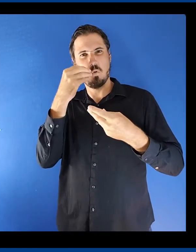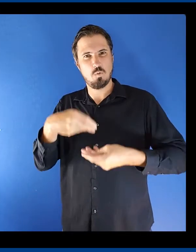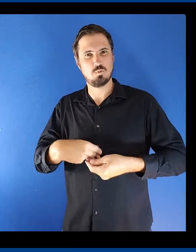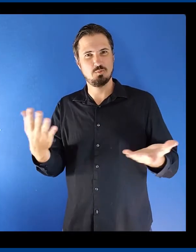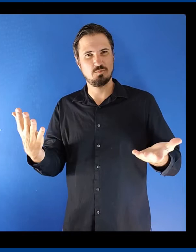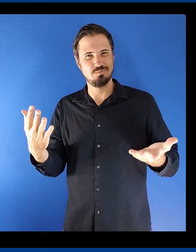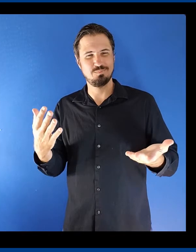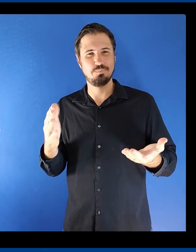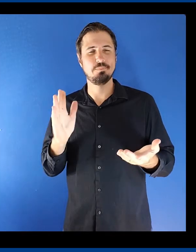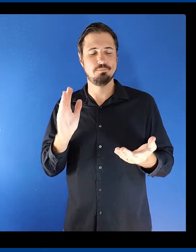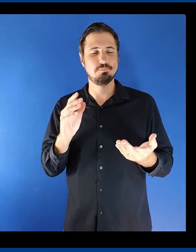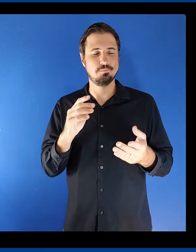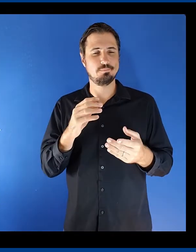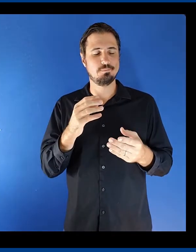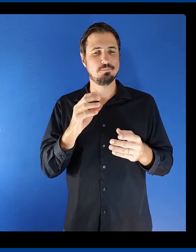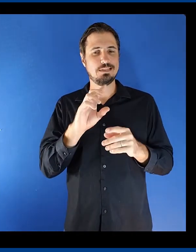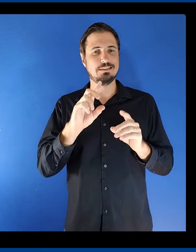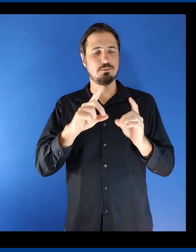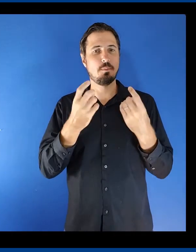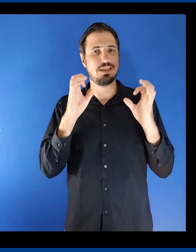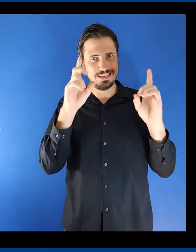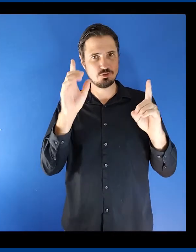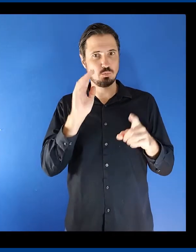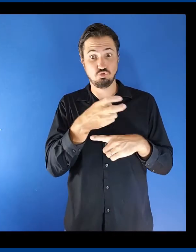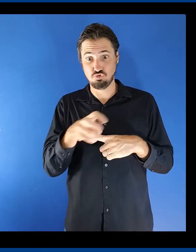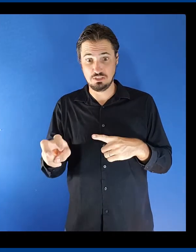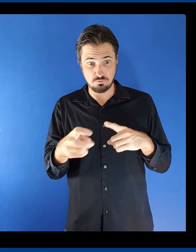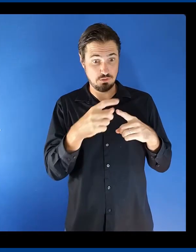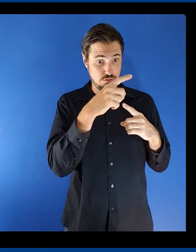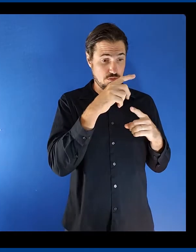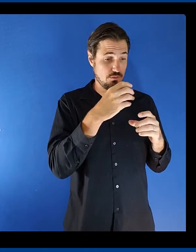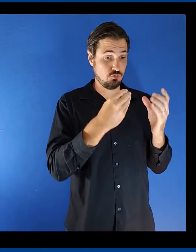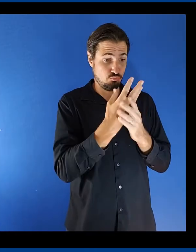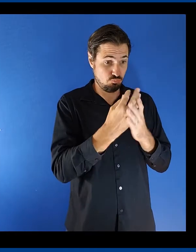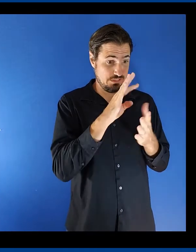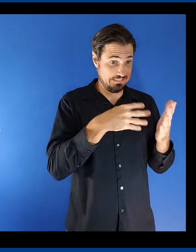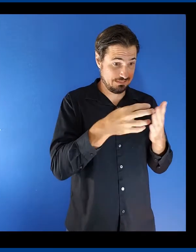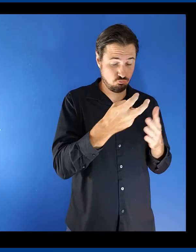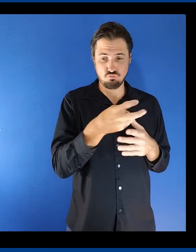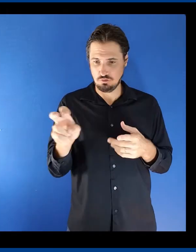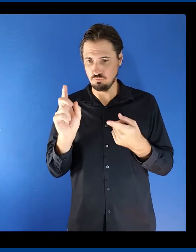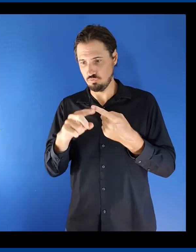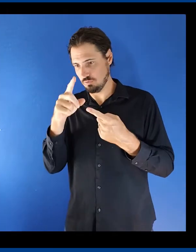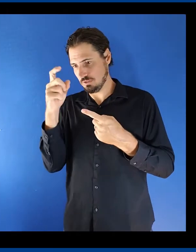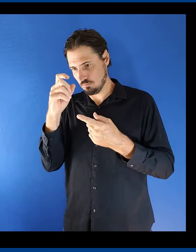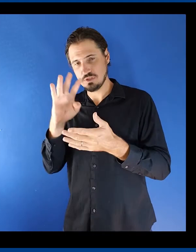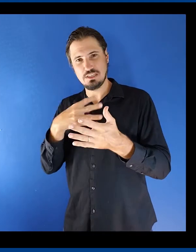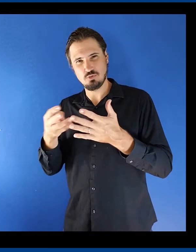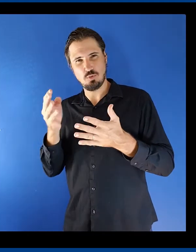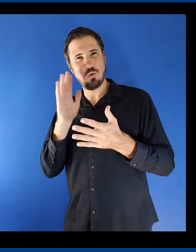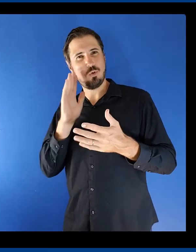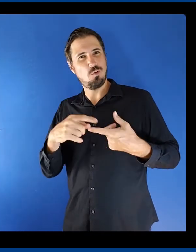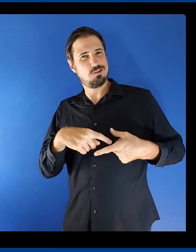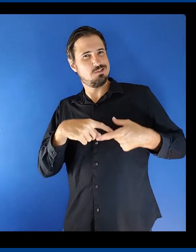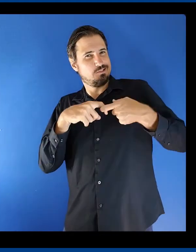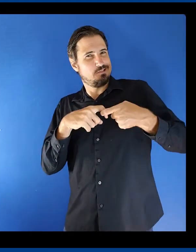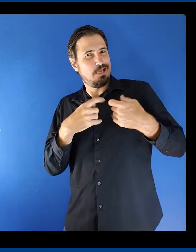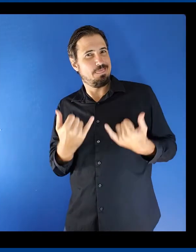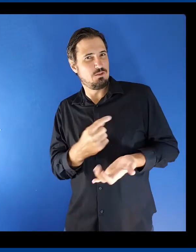The last day for Grab and Go meals will be this Thursday, May 28 and will resume on Monday, June 8 at Kekaha Elementary,